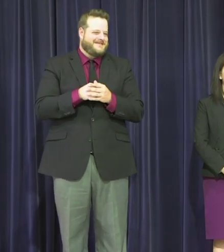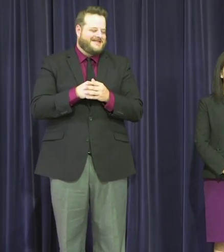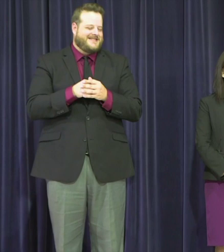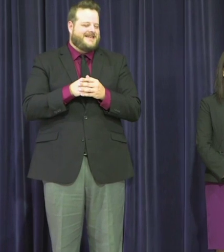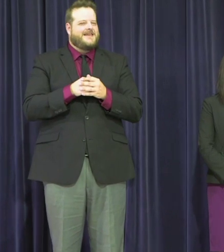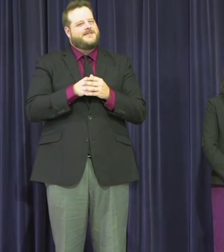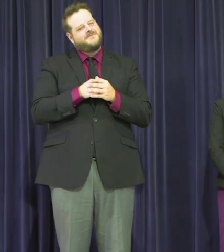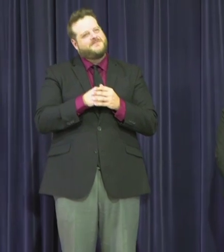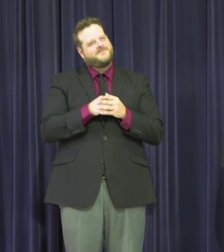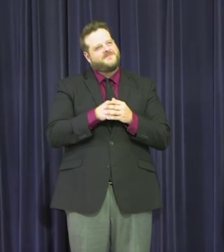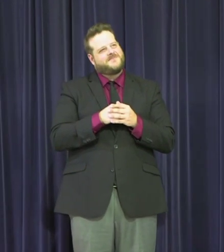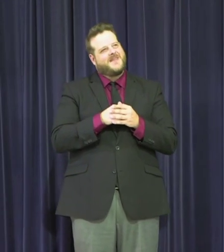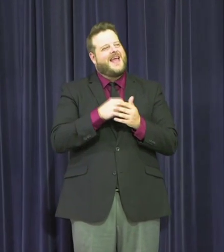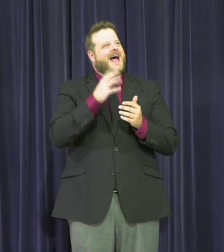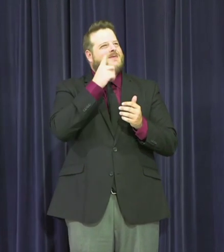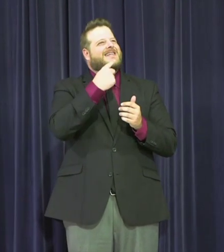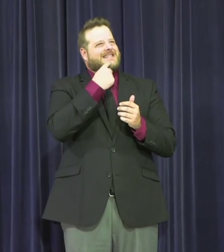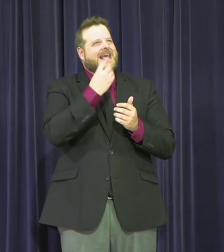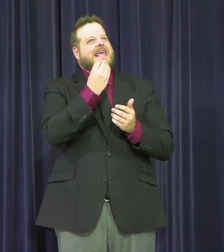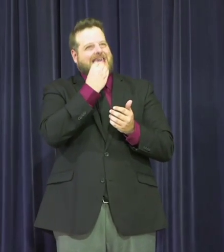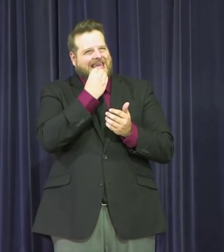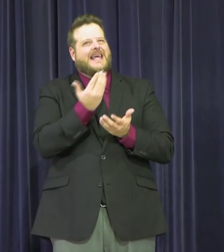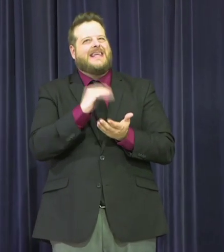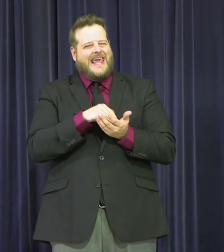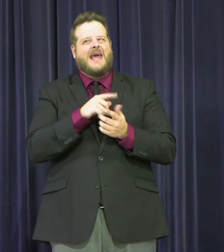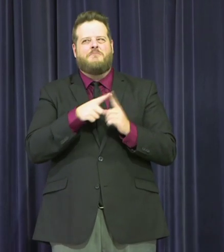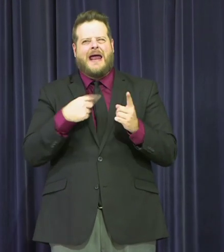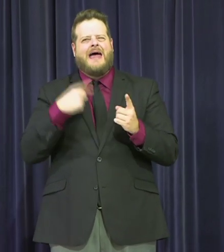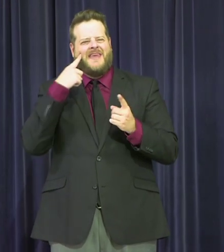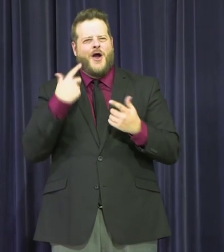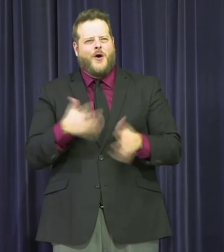Eat, again but I think I already told you guys that I like to eat.